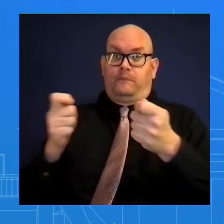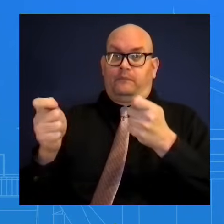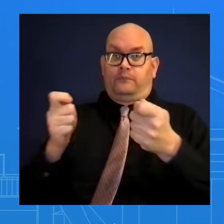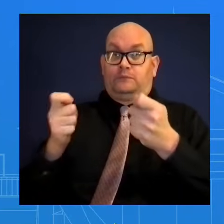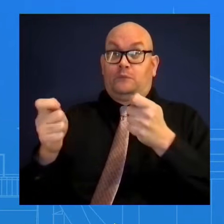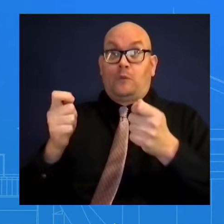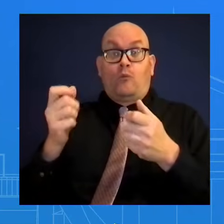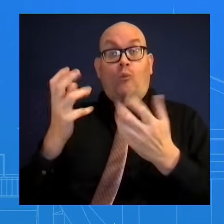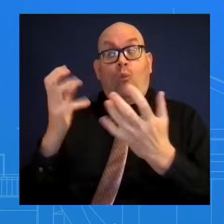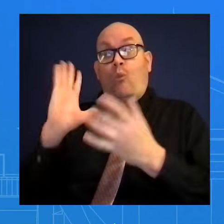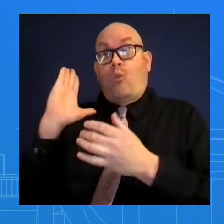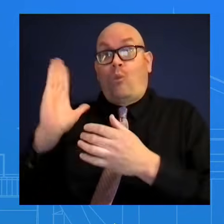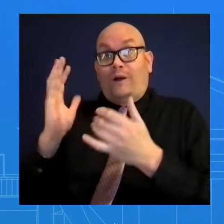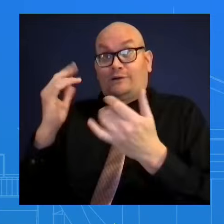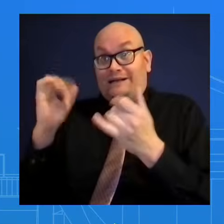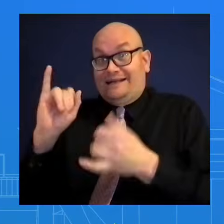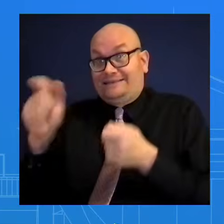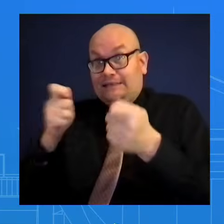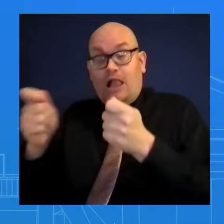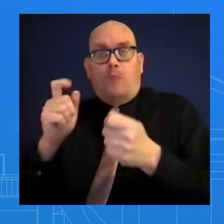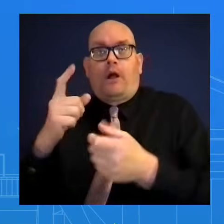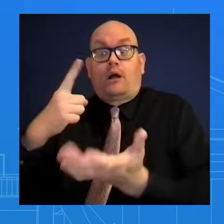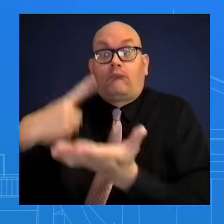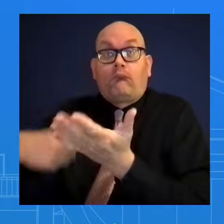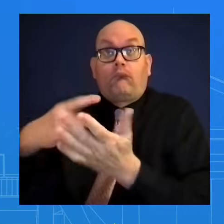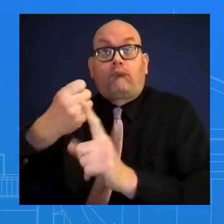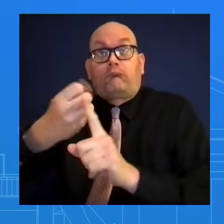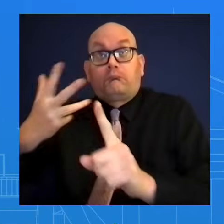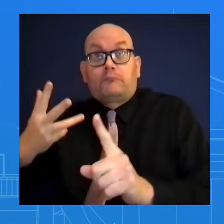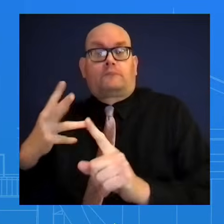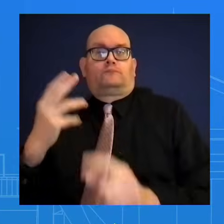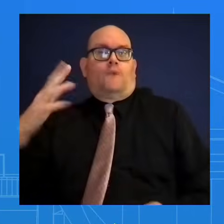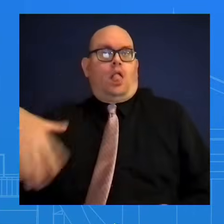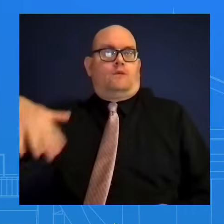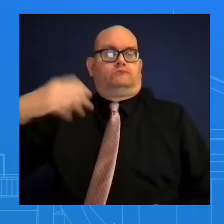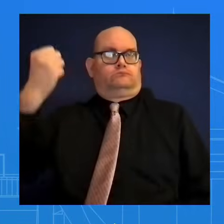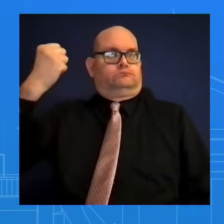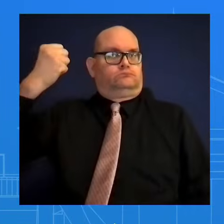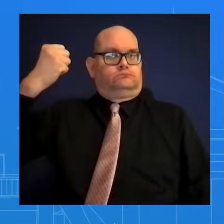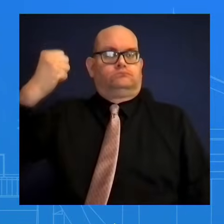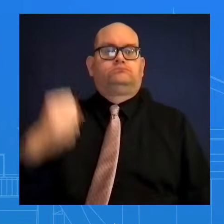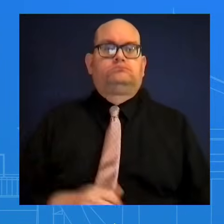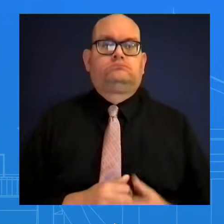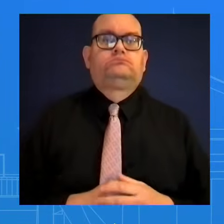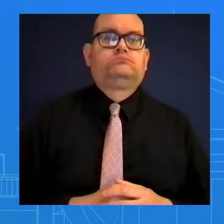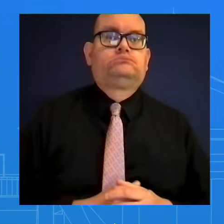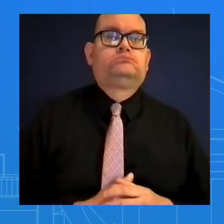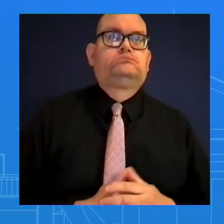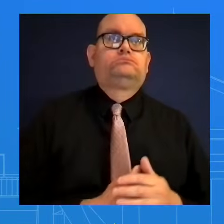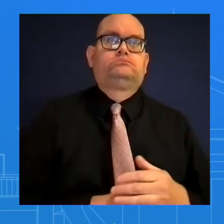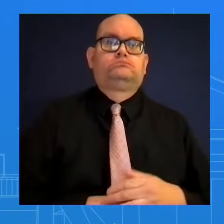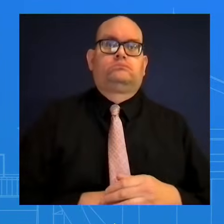Congresswoman Jayapal has said she's going to be a "no" on the debt limit and budget deal.